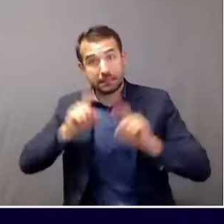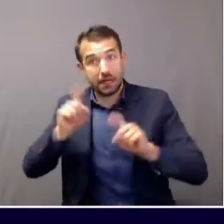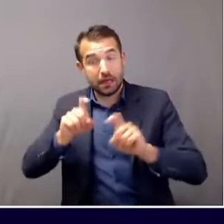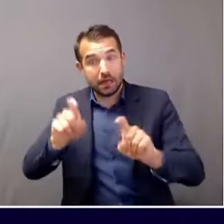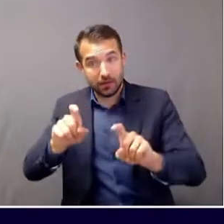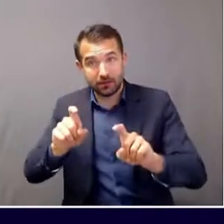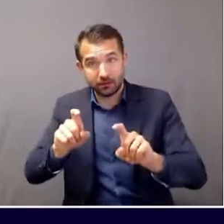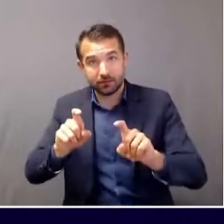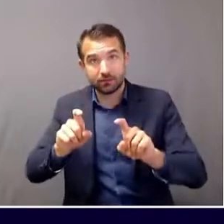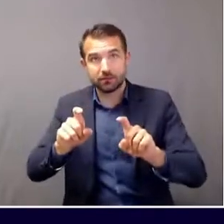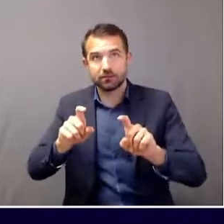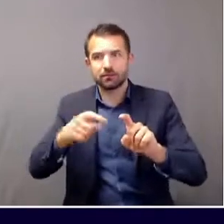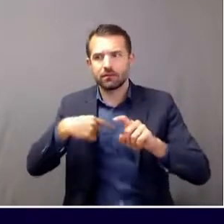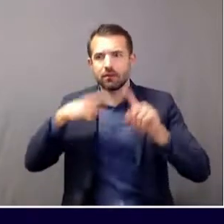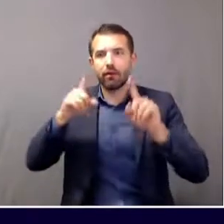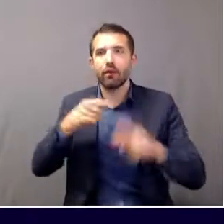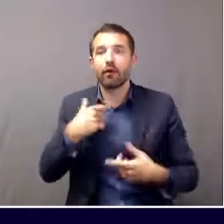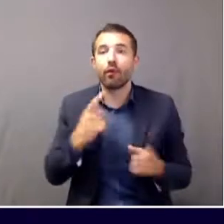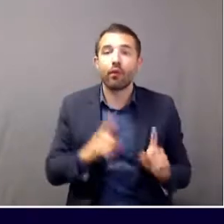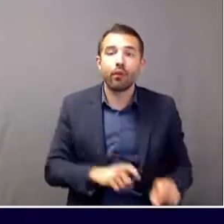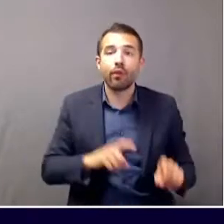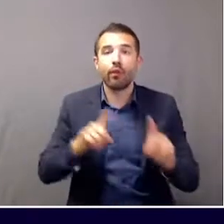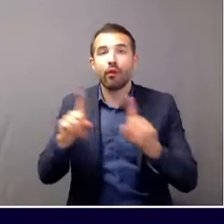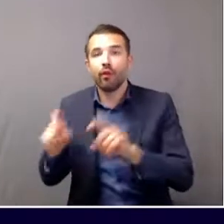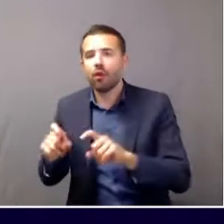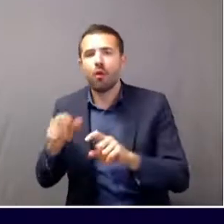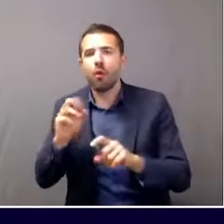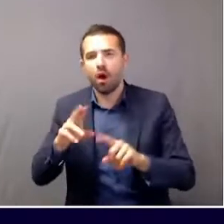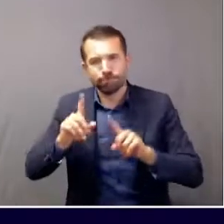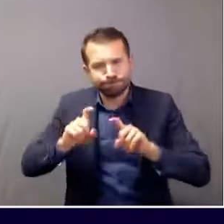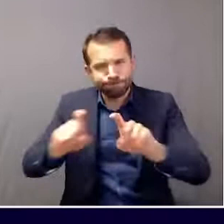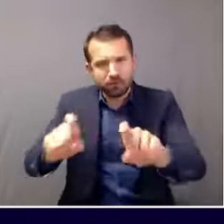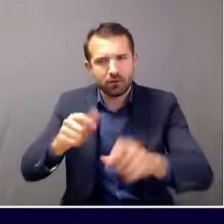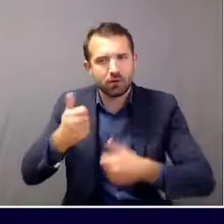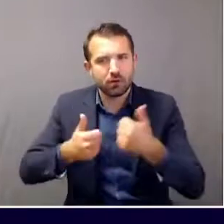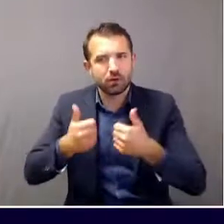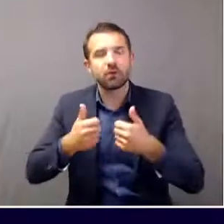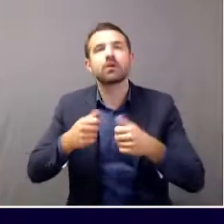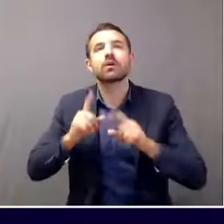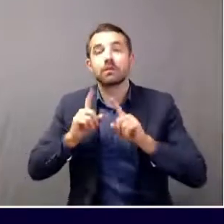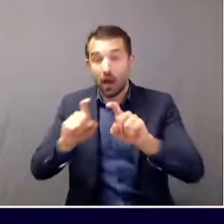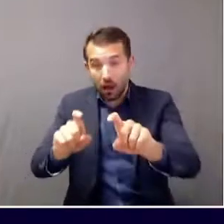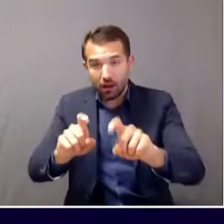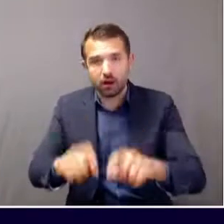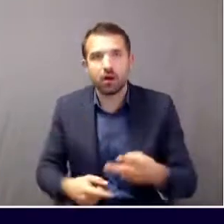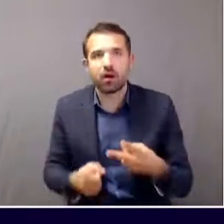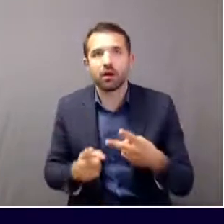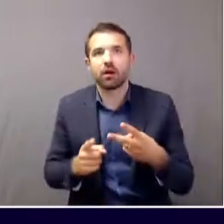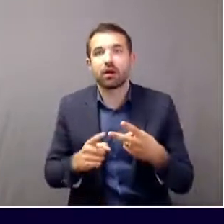tells us is what is the